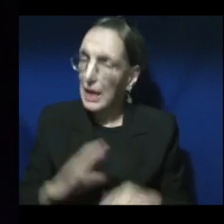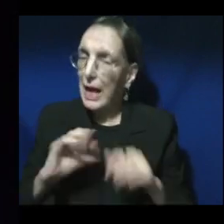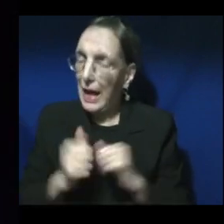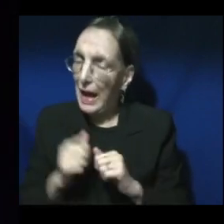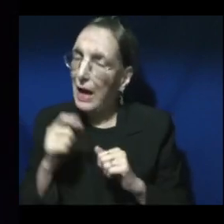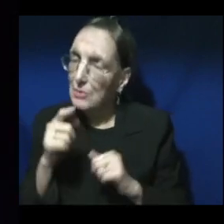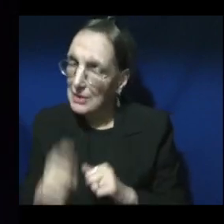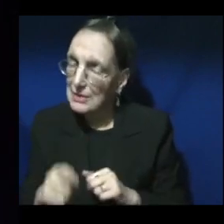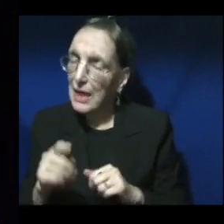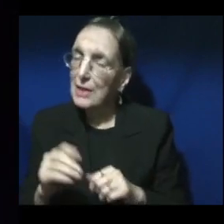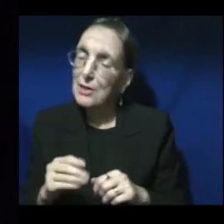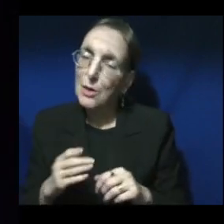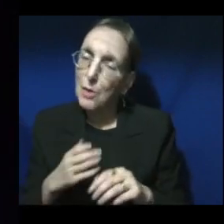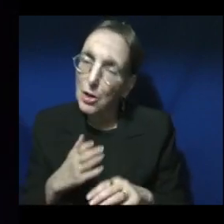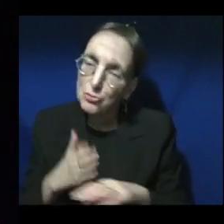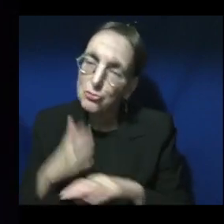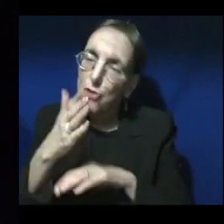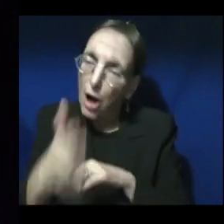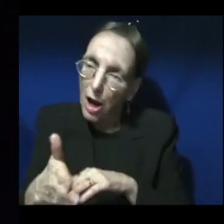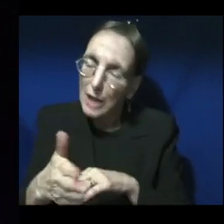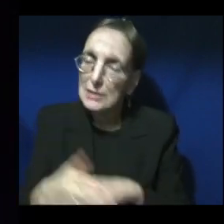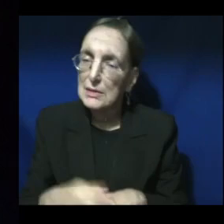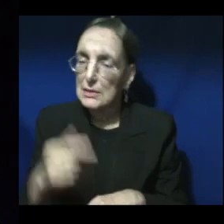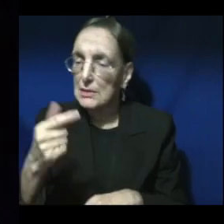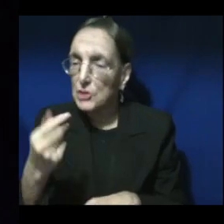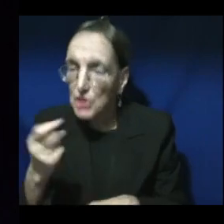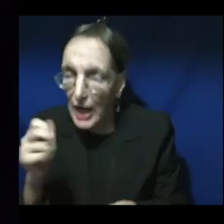there is a little bit more to unpack there. JONAH BERGER: Good, yeah. So to the first